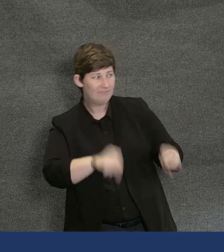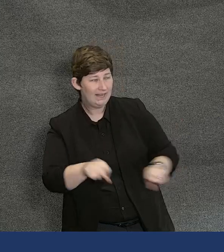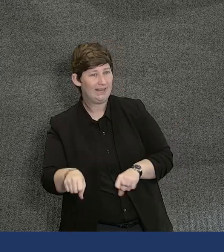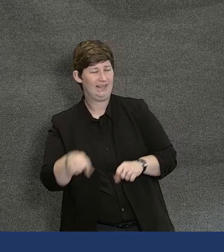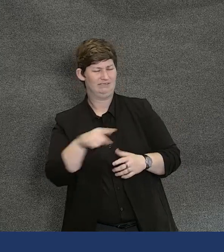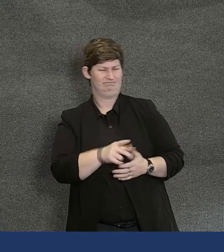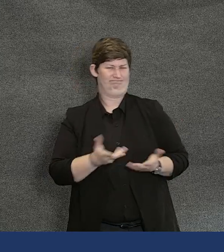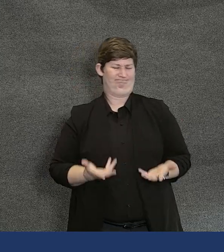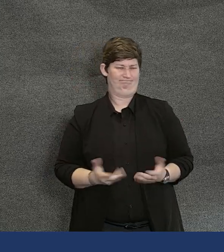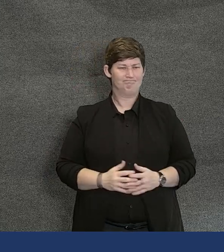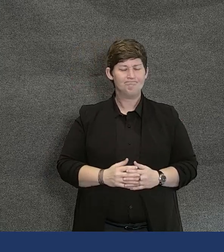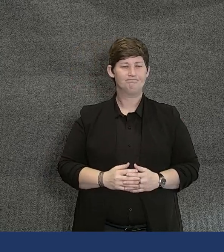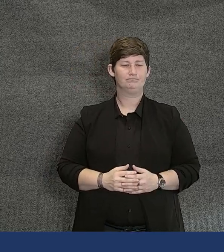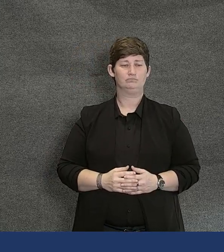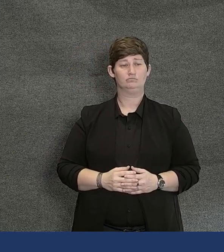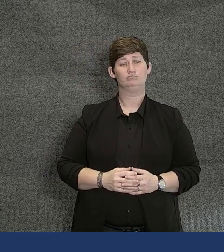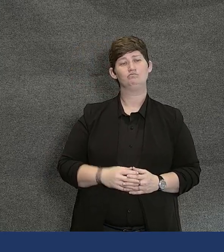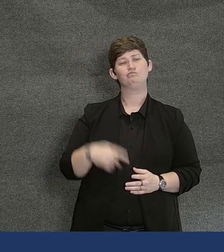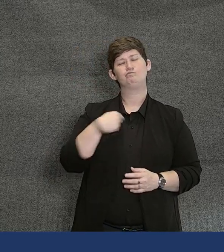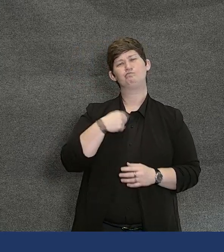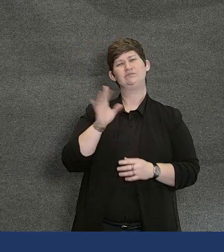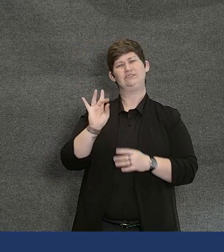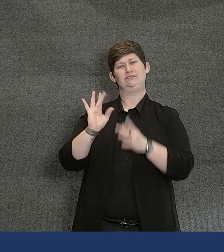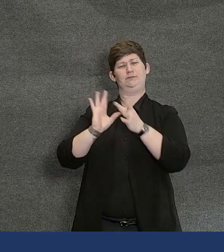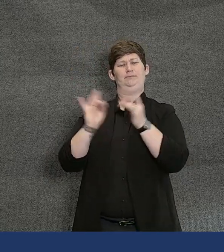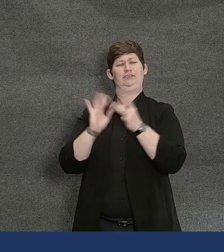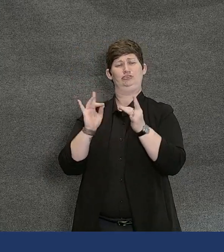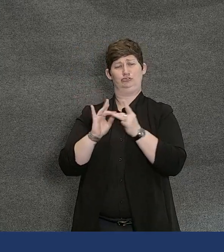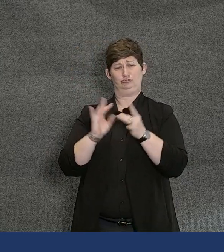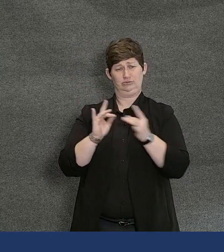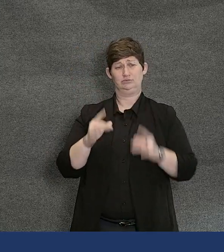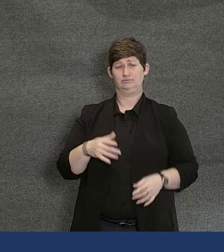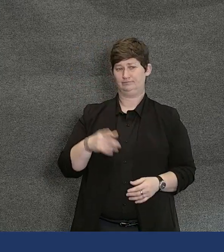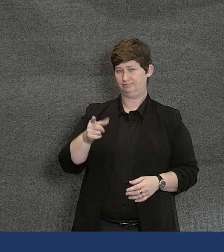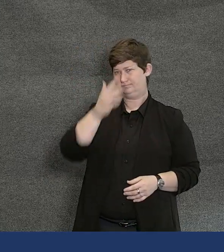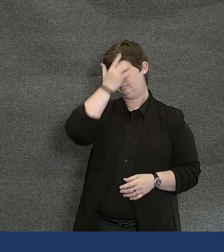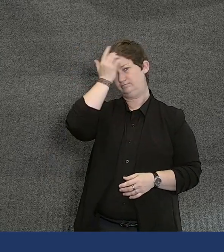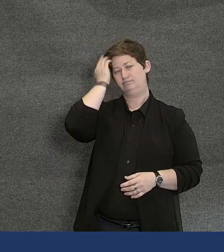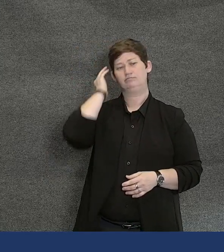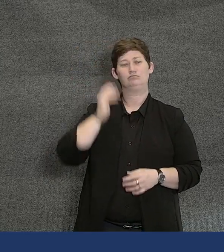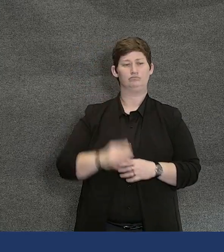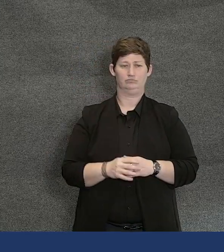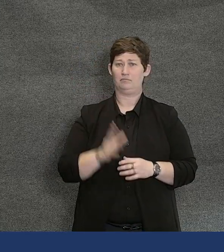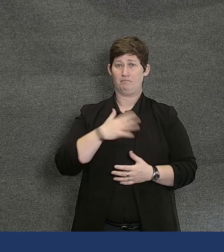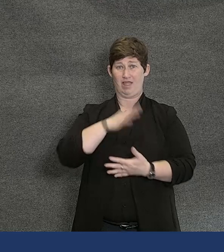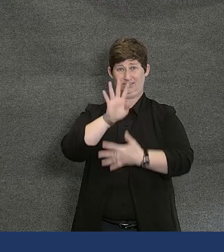that I have to plan. My schedule has to be pretty set for me to get transportation.